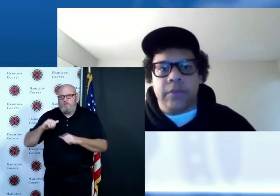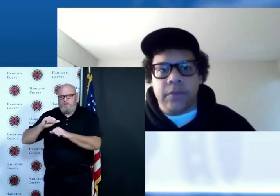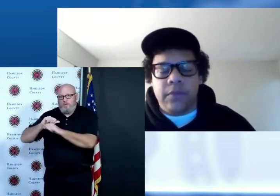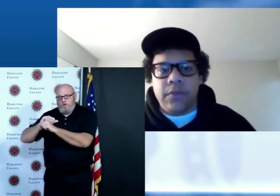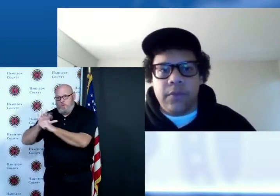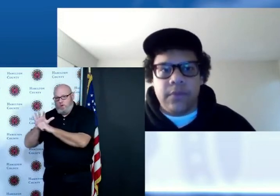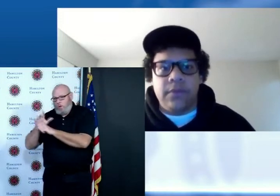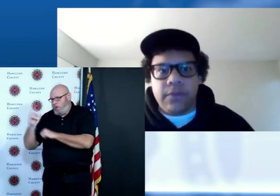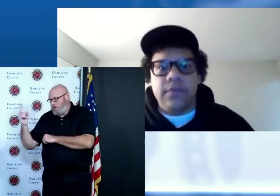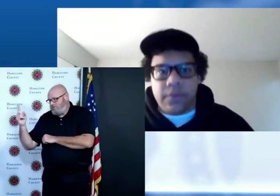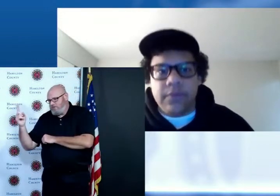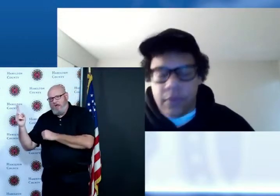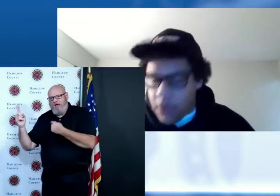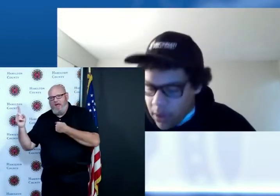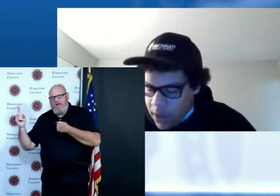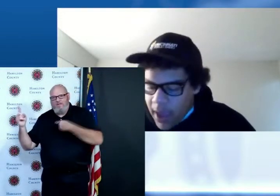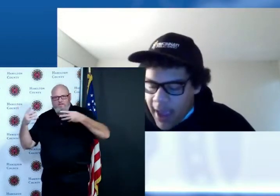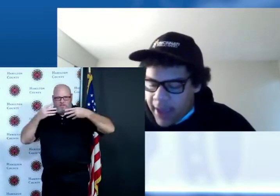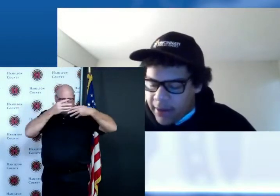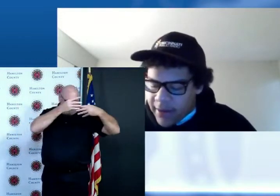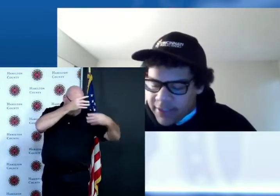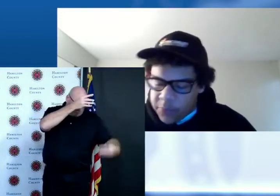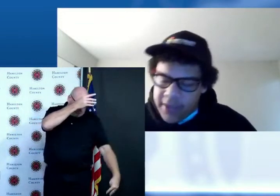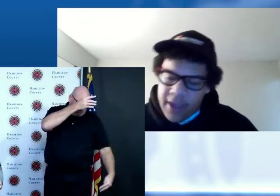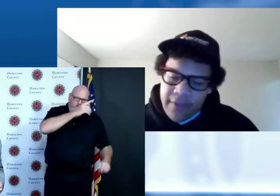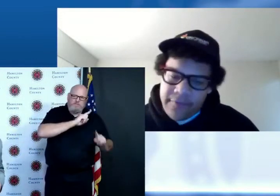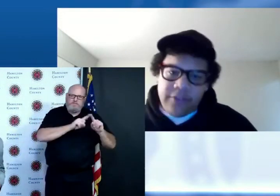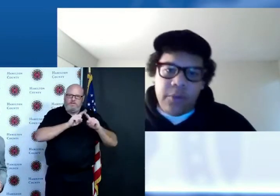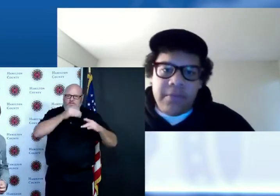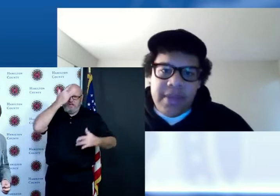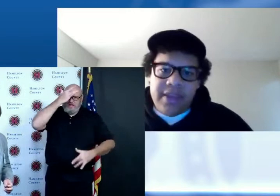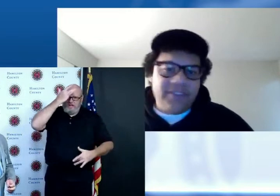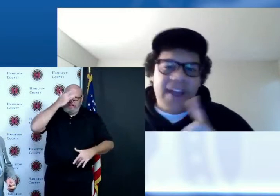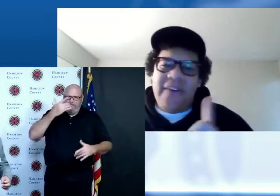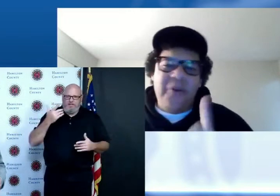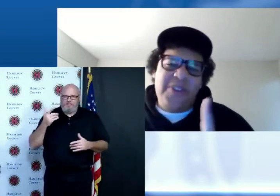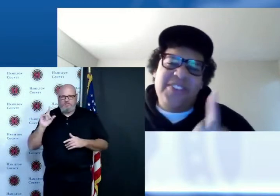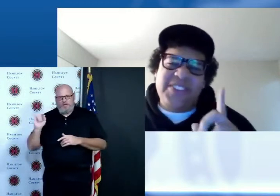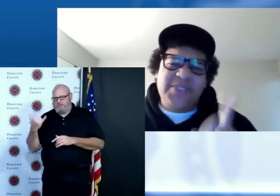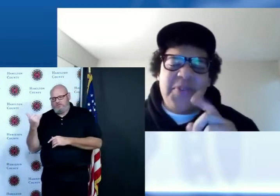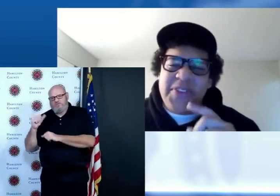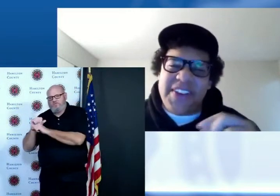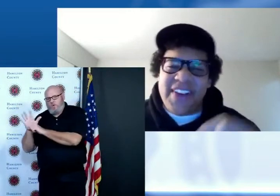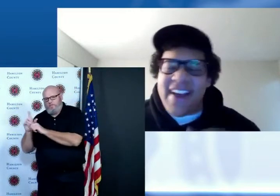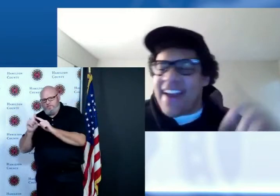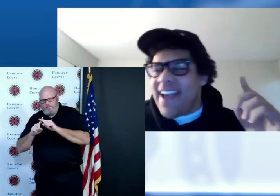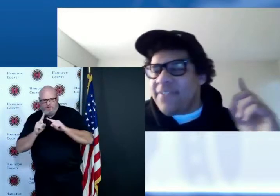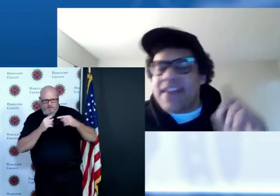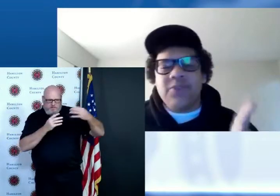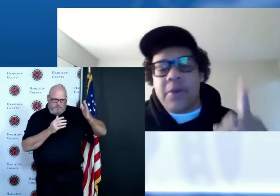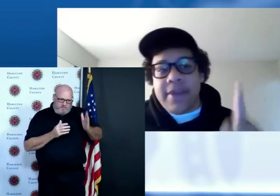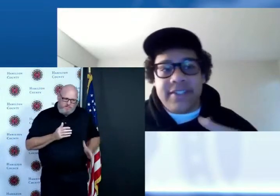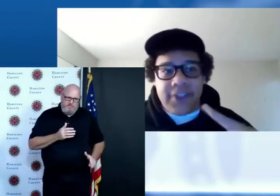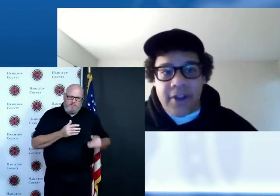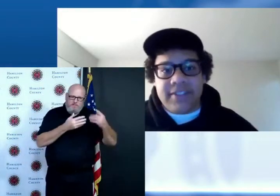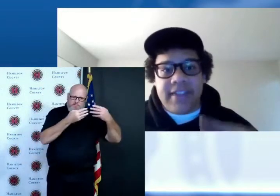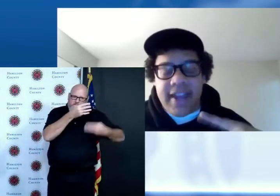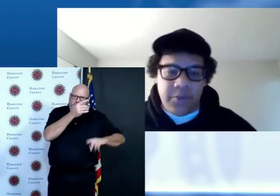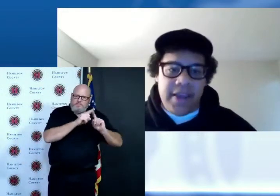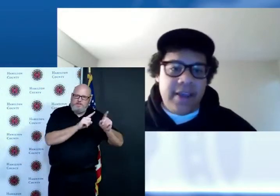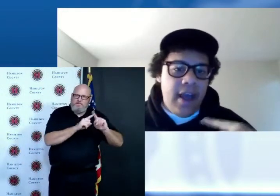right direction and next week phase 1B sorry just one more video great phase 1B starts next week